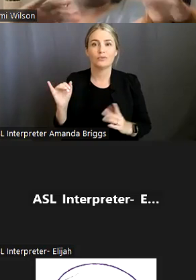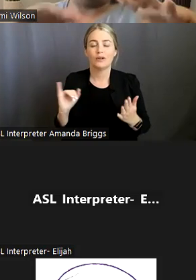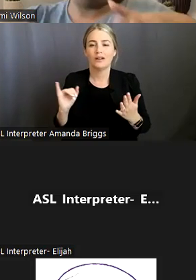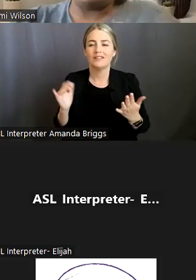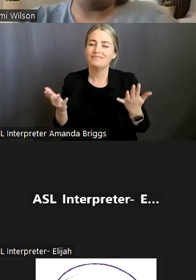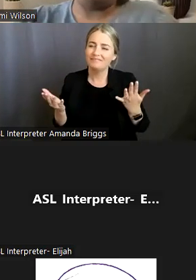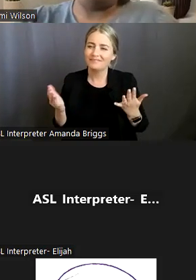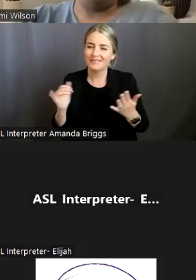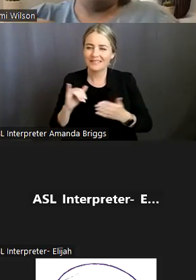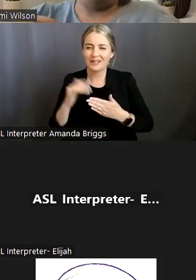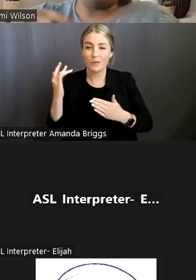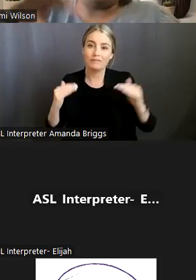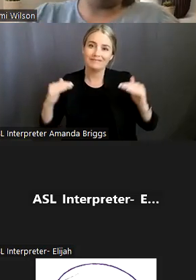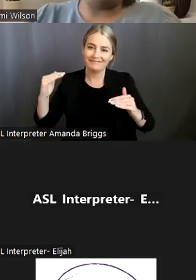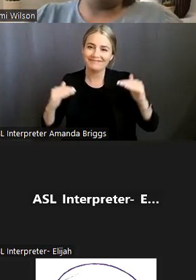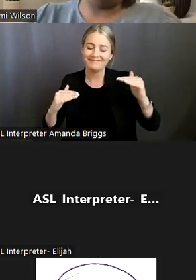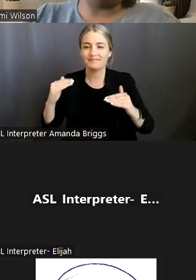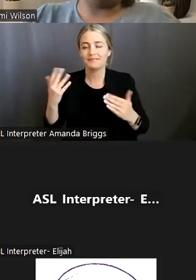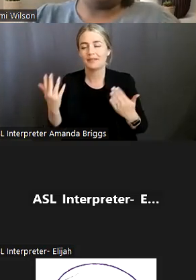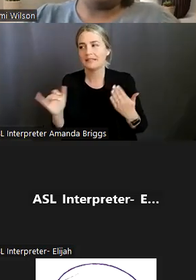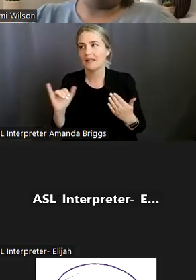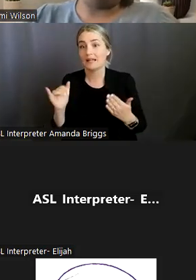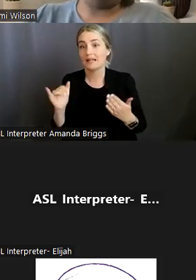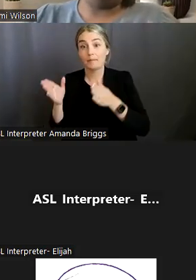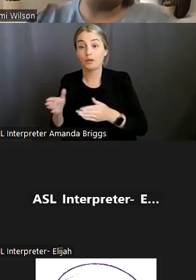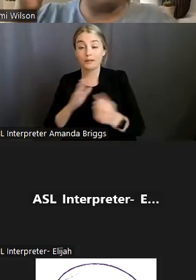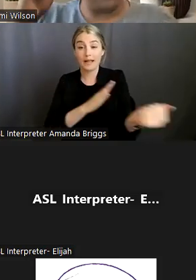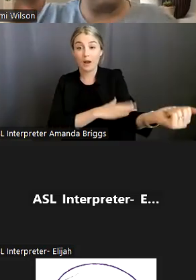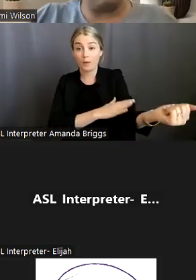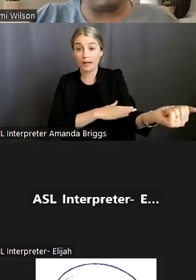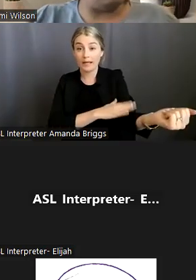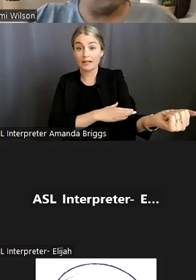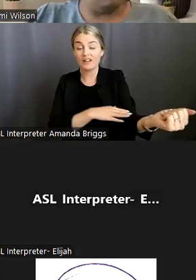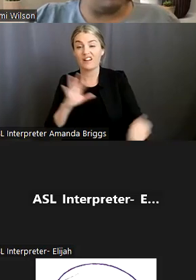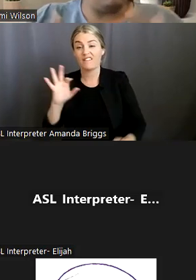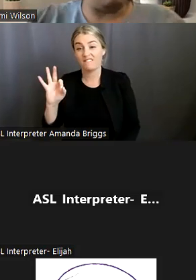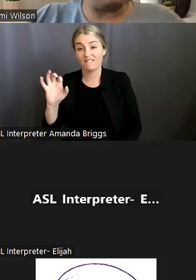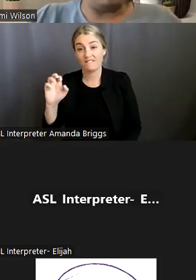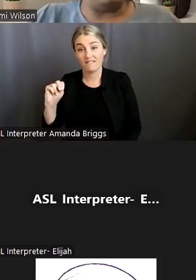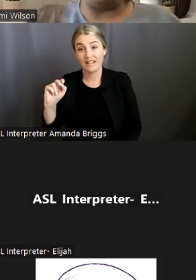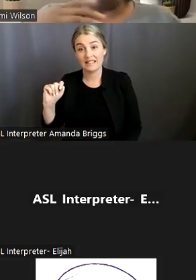out the effects. So you might have someone who's using heroin or fentanyl, 'cause we know it's mostly fentanyl